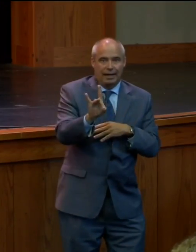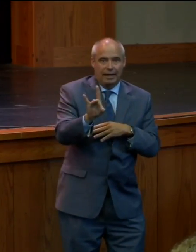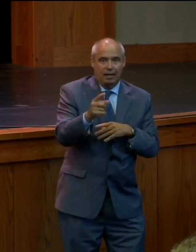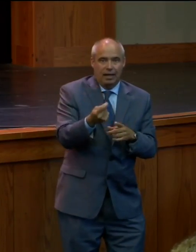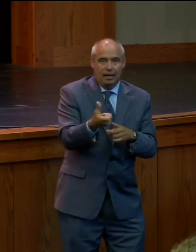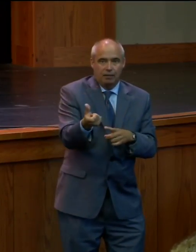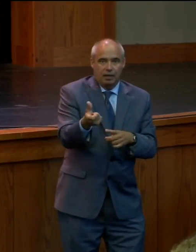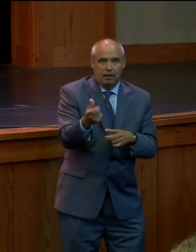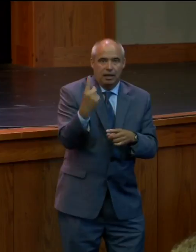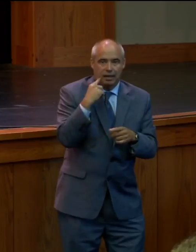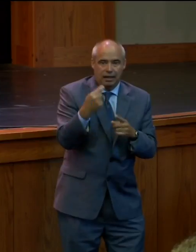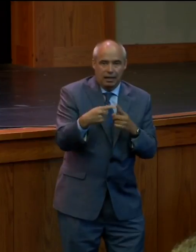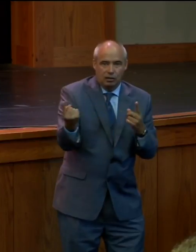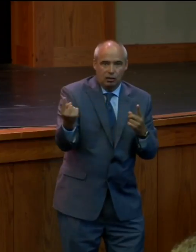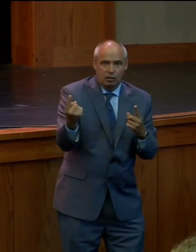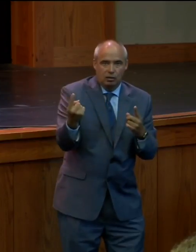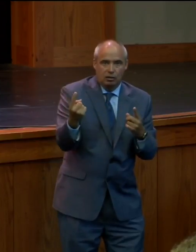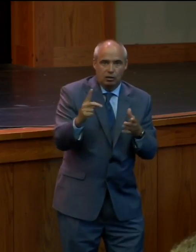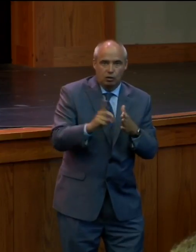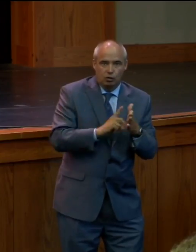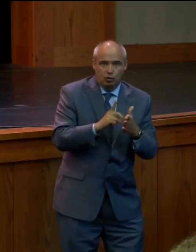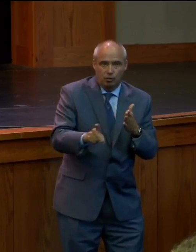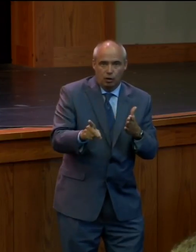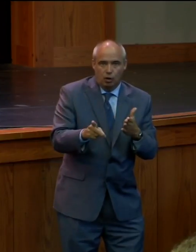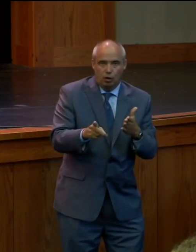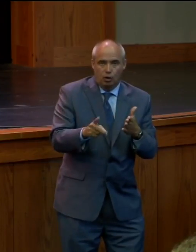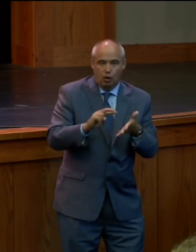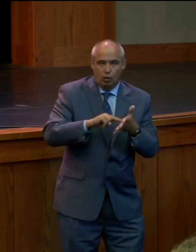ANTIDISCRIMINATION CAUSES OR PEOPLE AGAINST A BOTTLE TAX OR